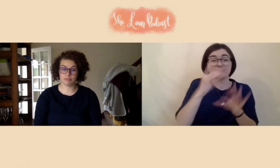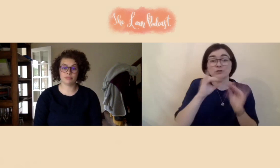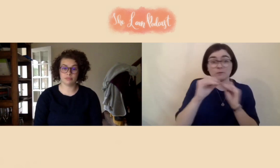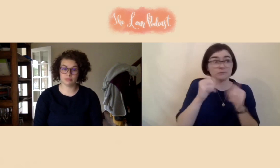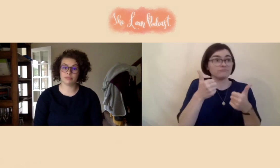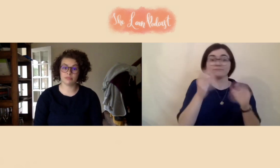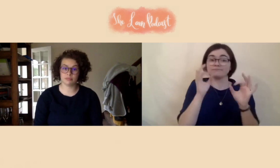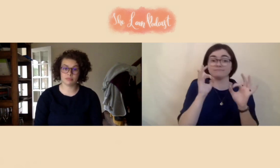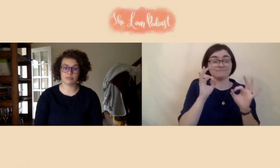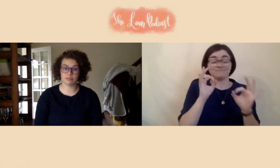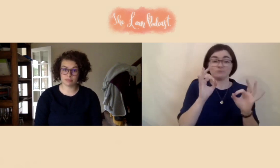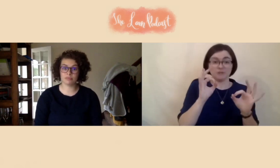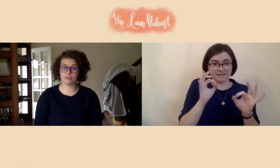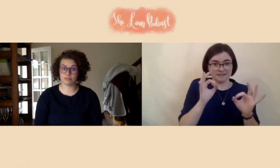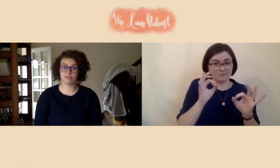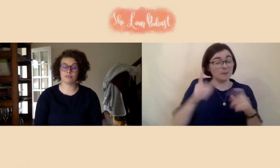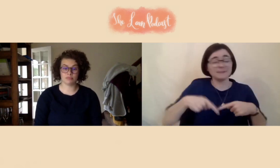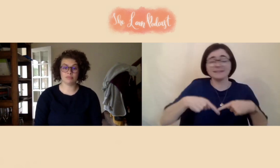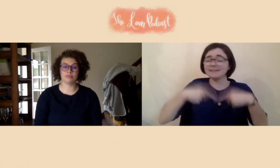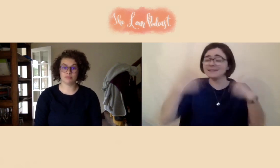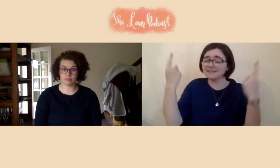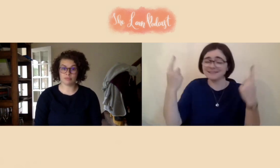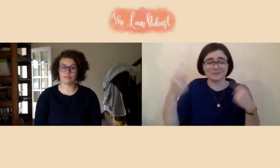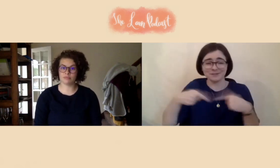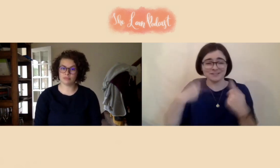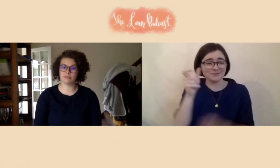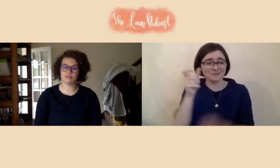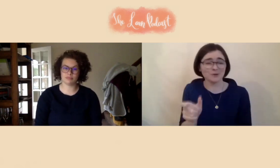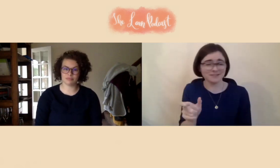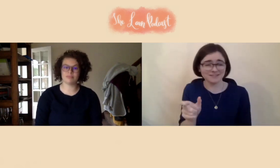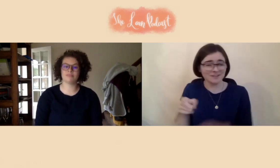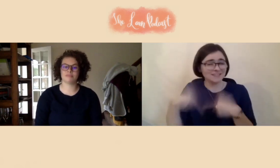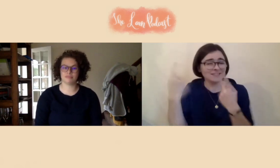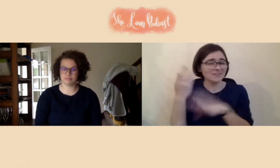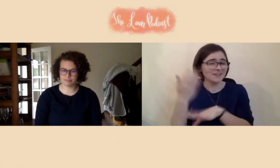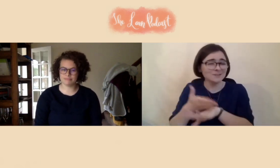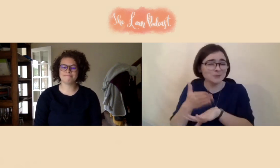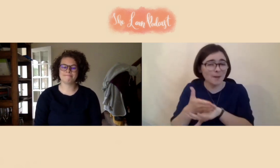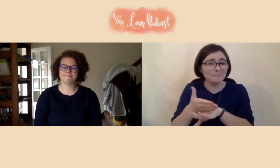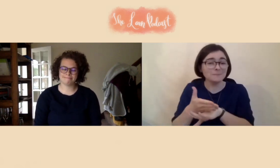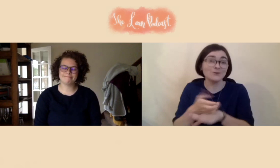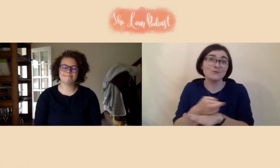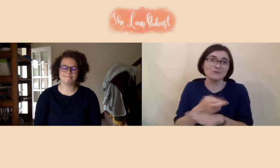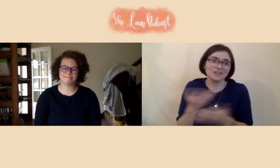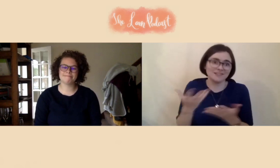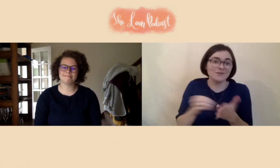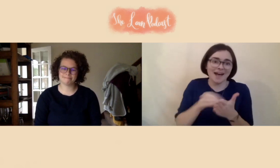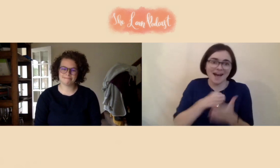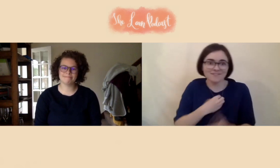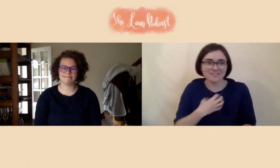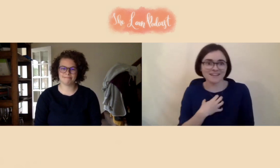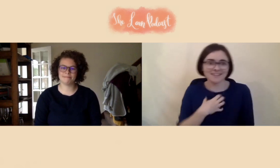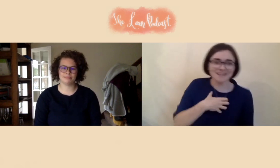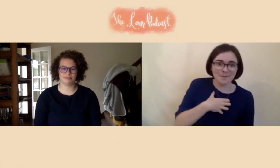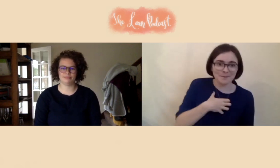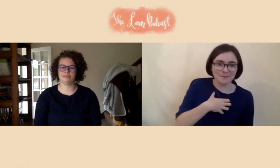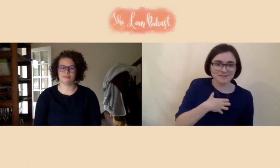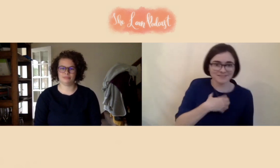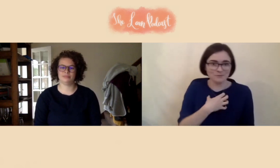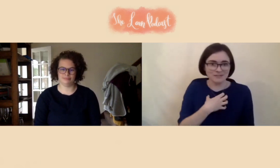could be completely different working with someone else on something different. So again, you have to adapt within your new space